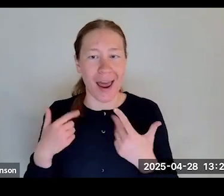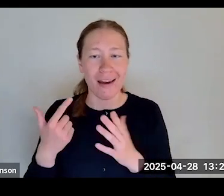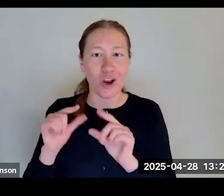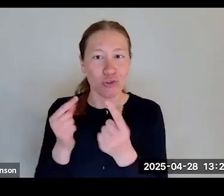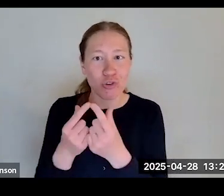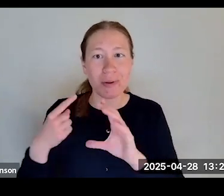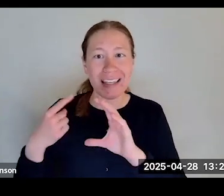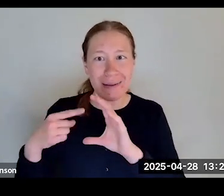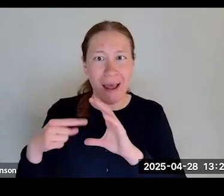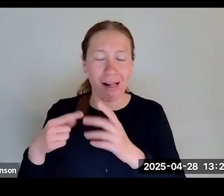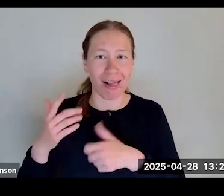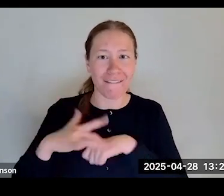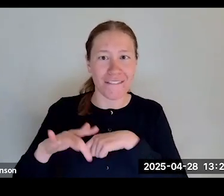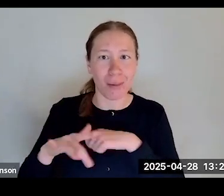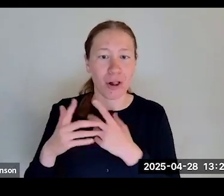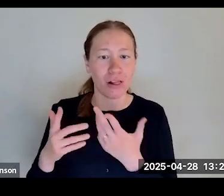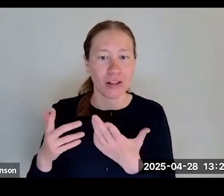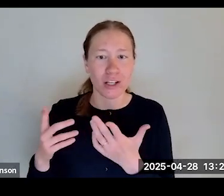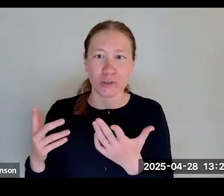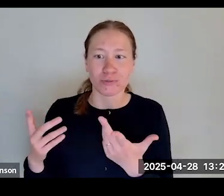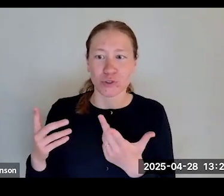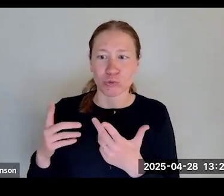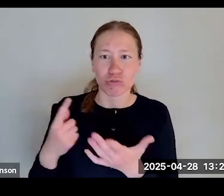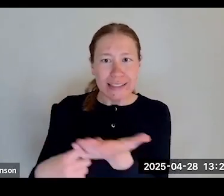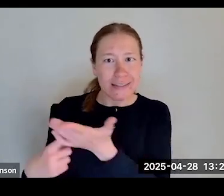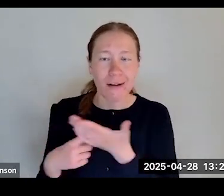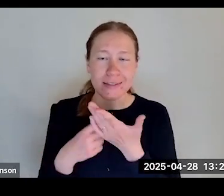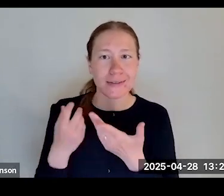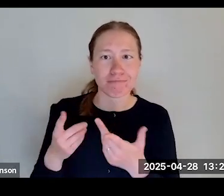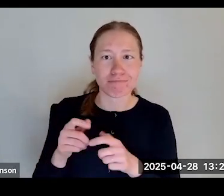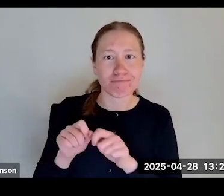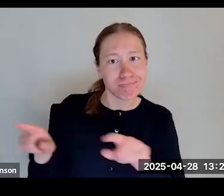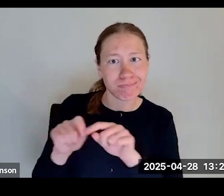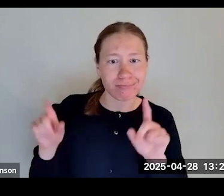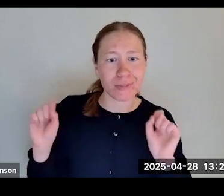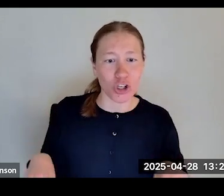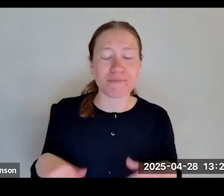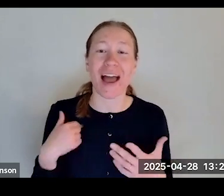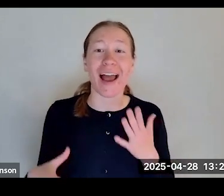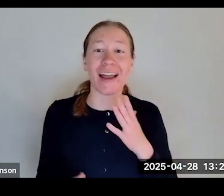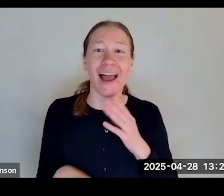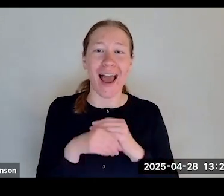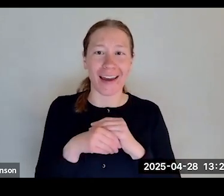between their meetings. And then I've included the point of contact at the bottom of this presentation for anybody who's interested.